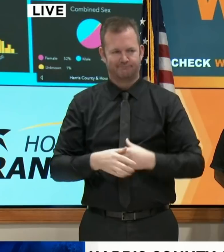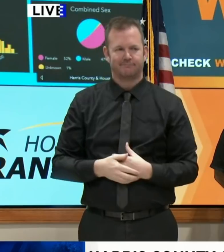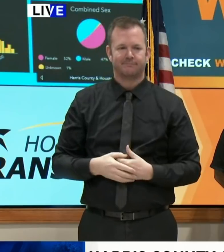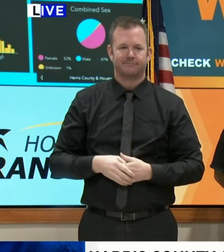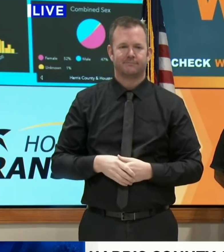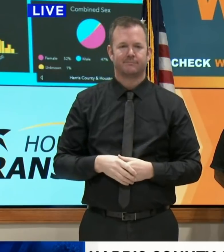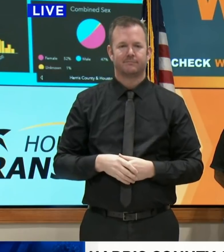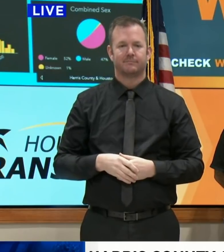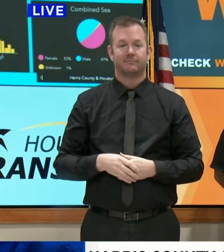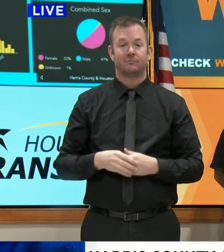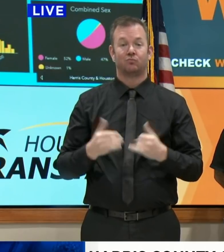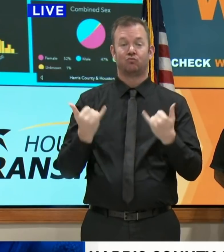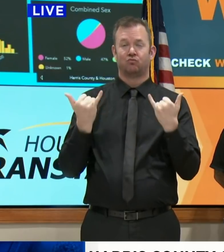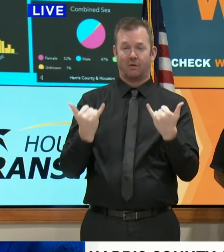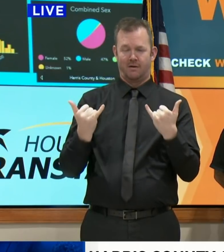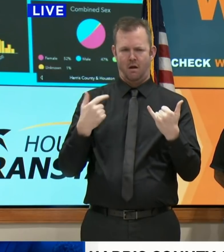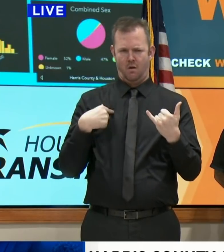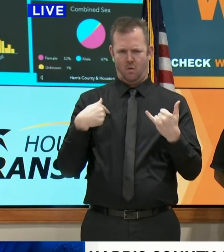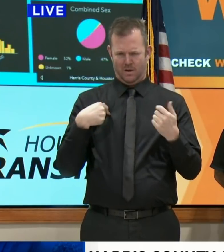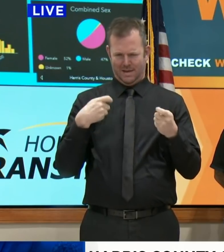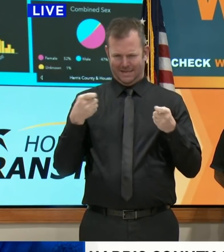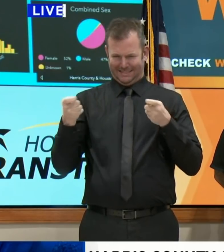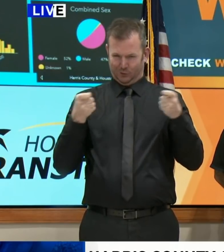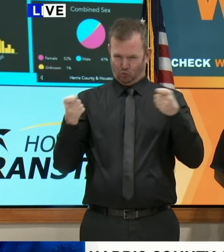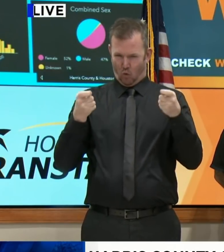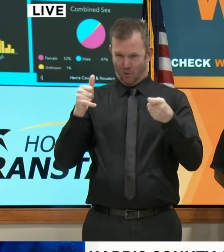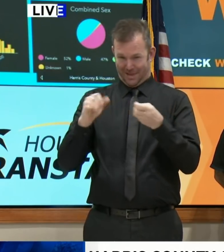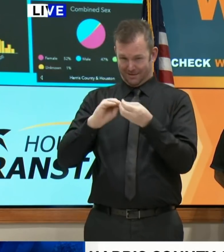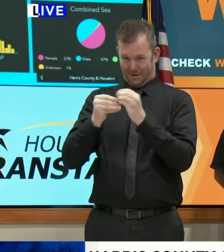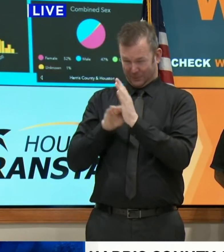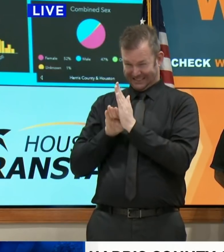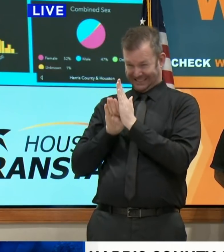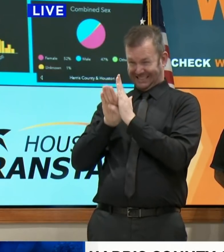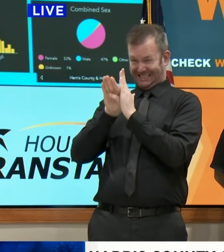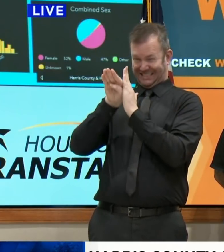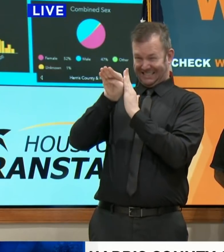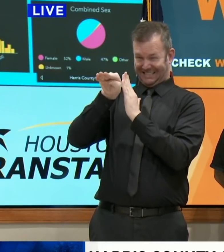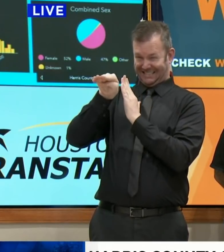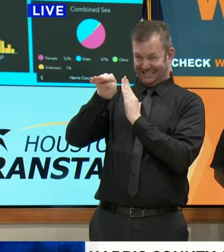ourselves up for a devastating second curve is second curve is on you. It is on each on you. It is on each of us we’ve been able right now